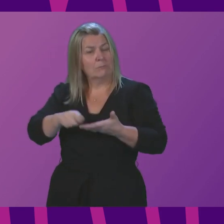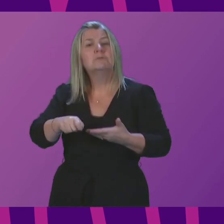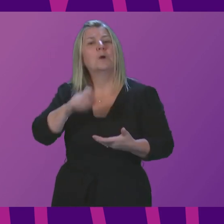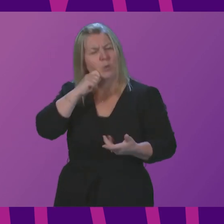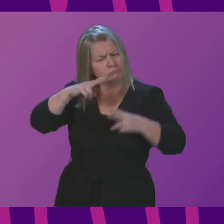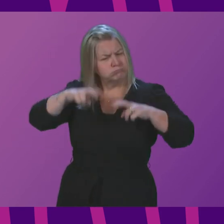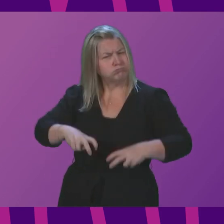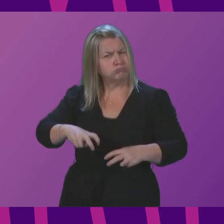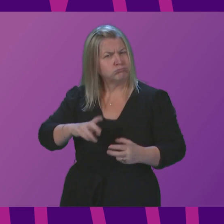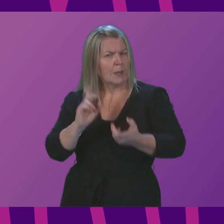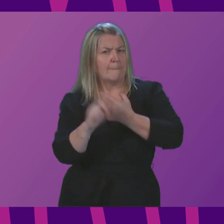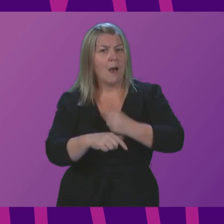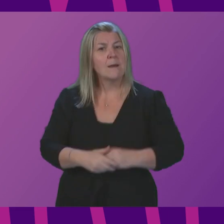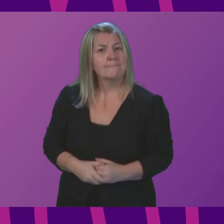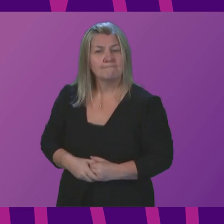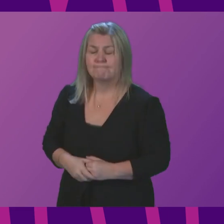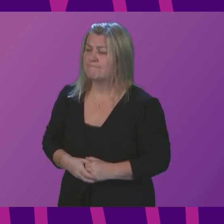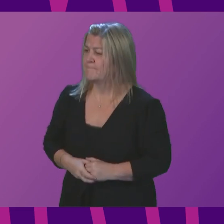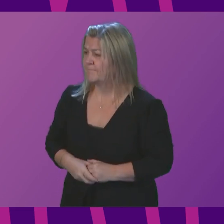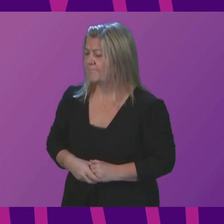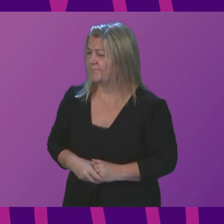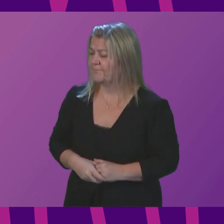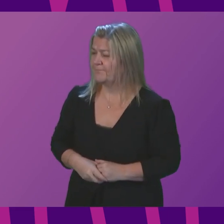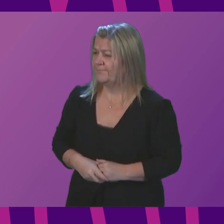further.